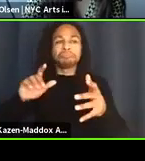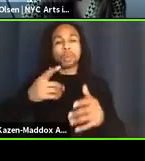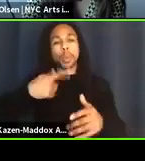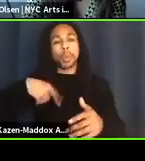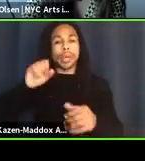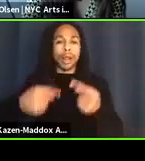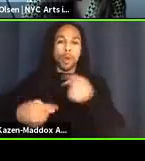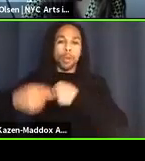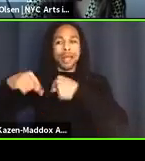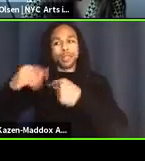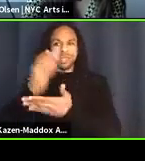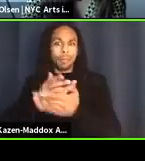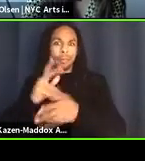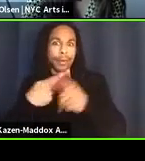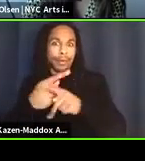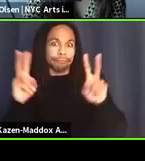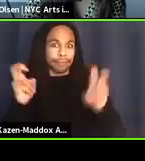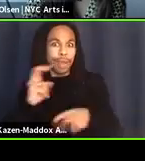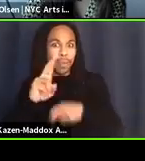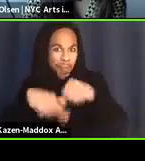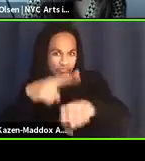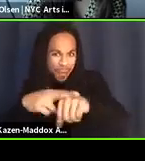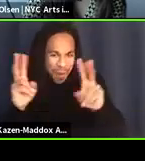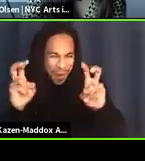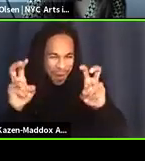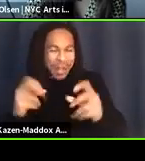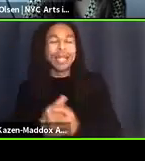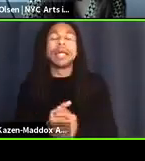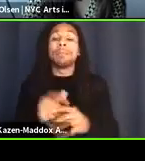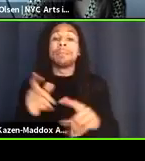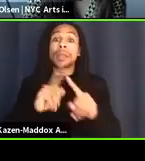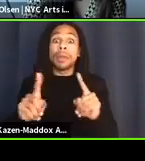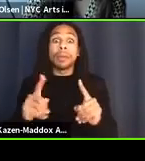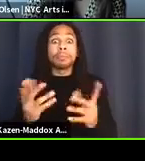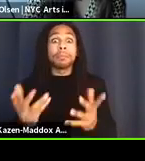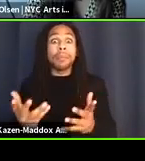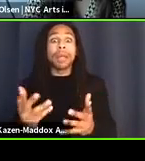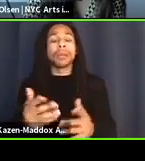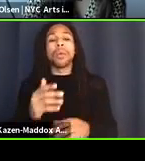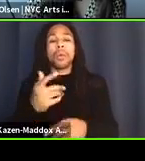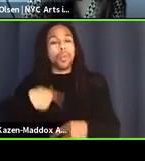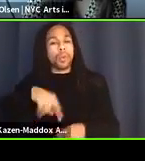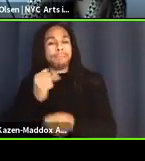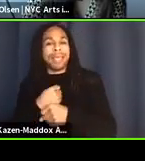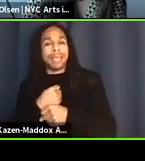and that is really tremendous right now. On a macro level, we're all helping to bring